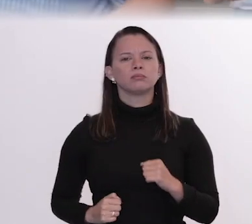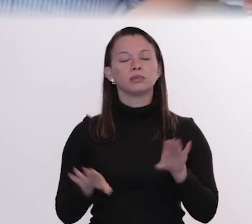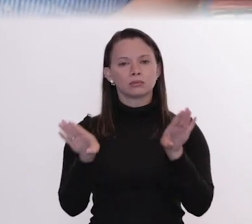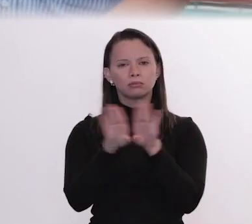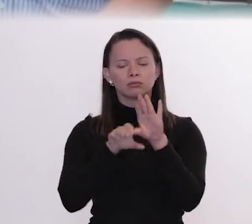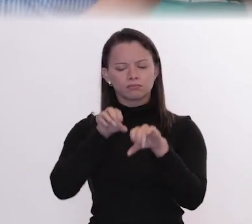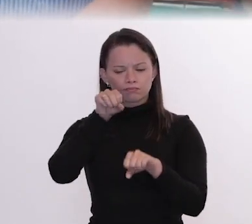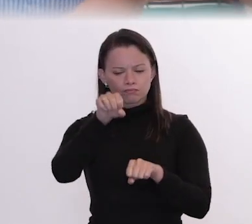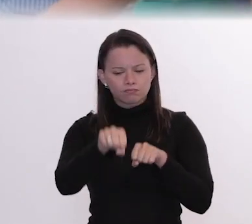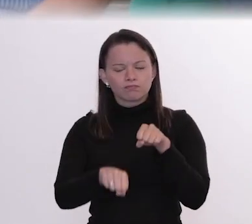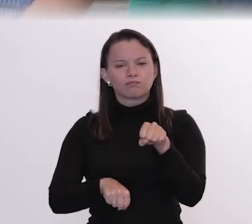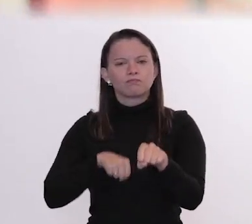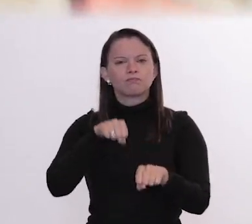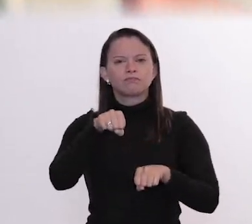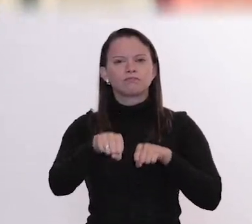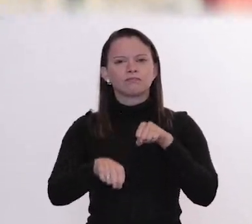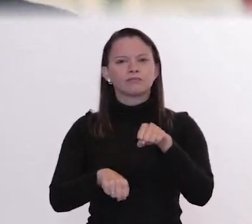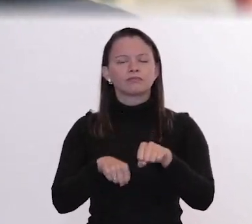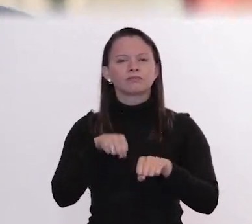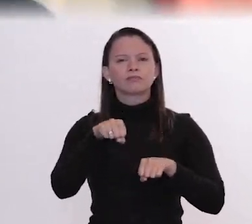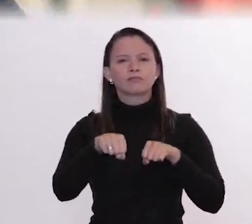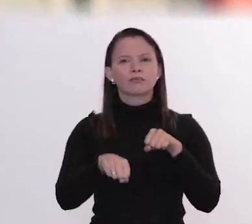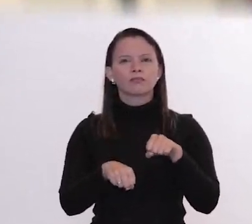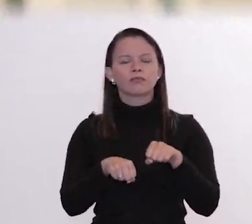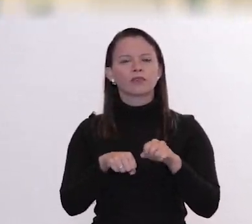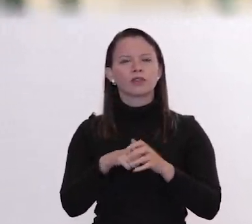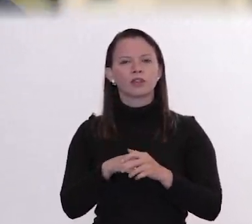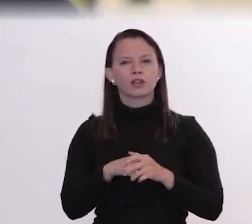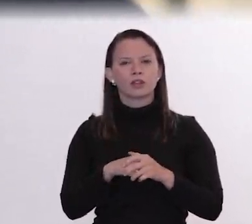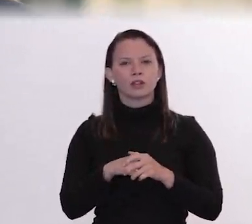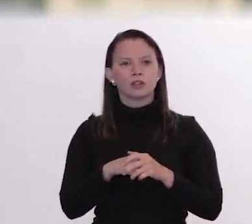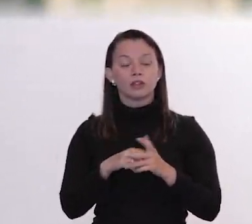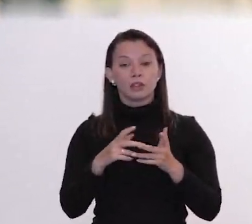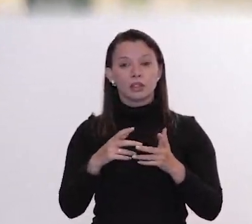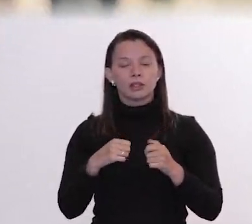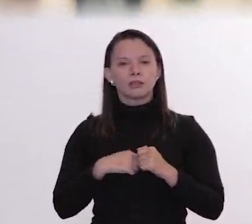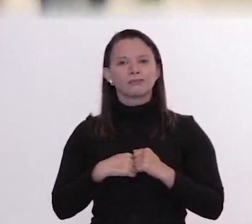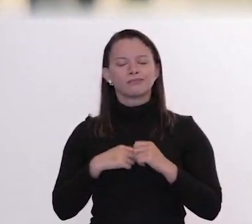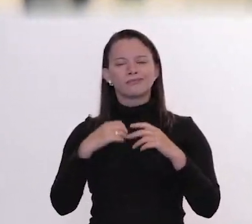and go up the street you get an unlimited number of good days as a gift.